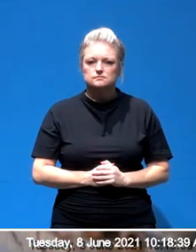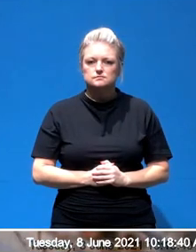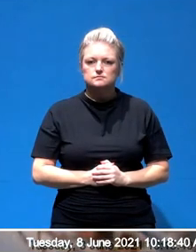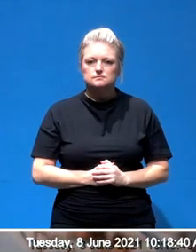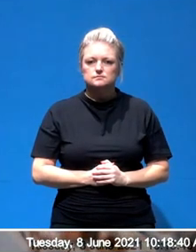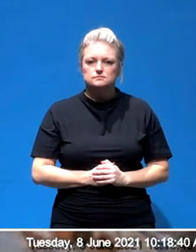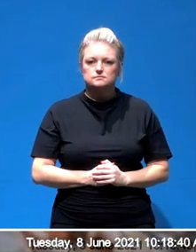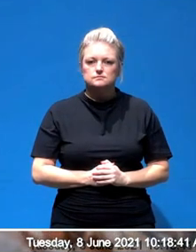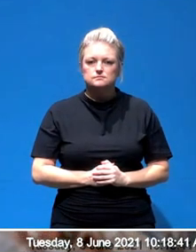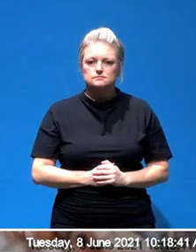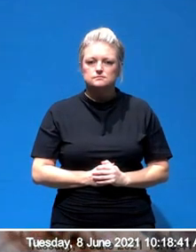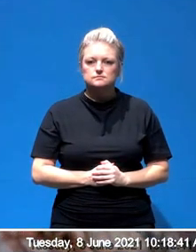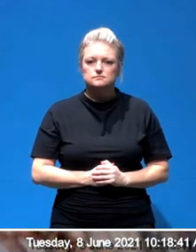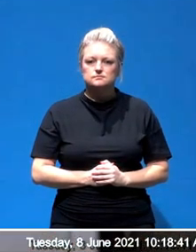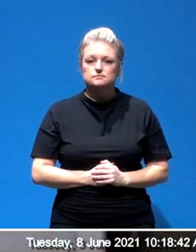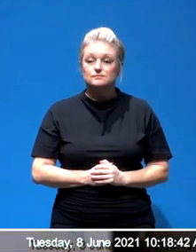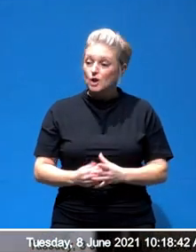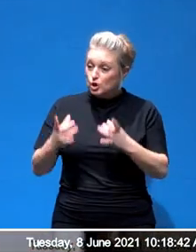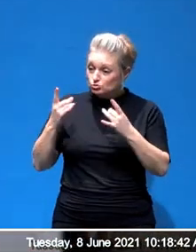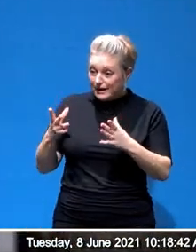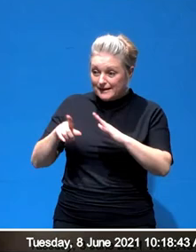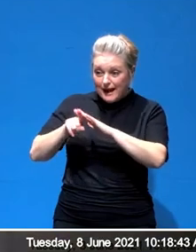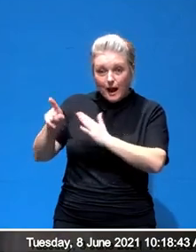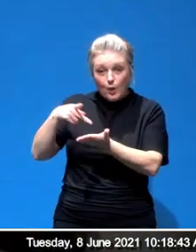Ready to go for a walk on the beach? You've beaten me to it.